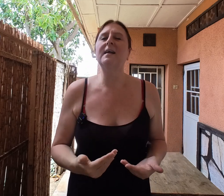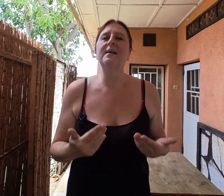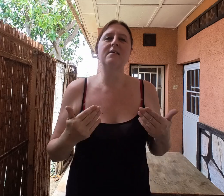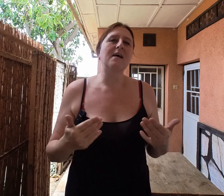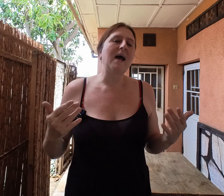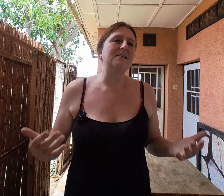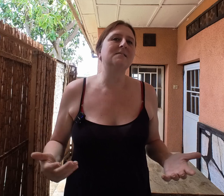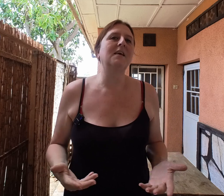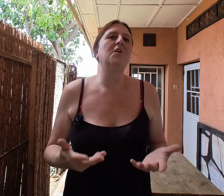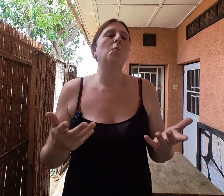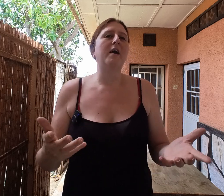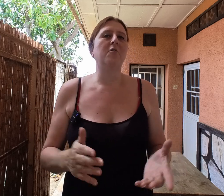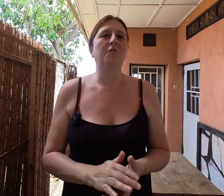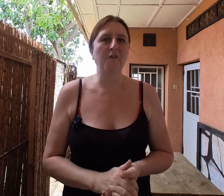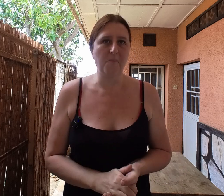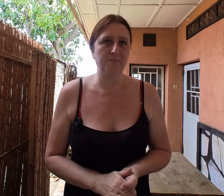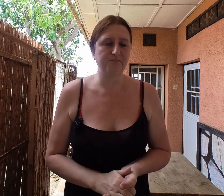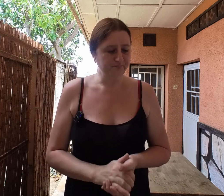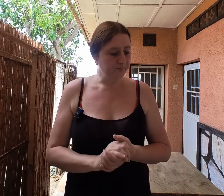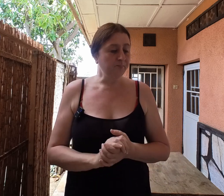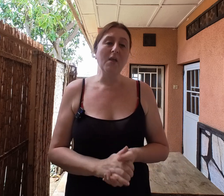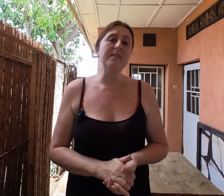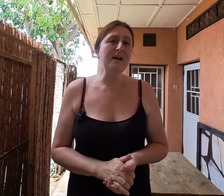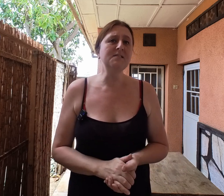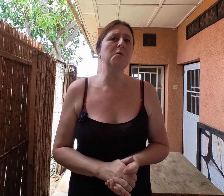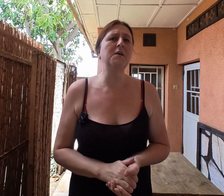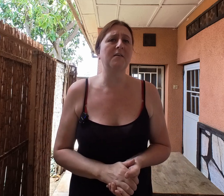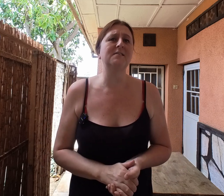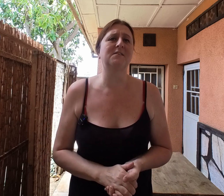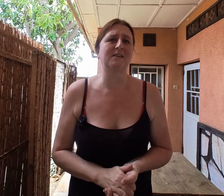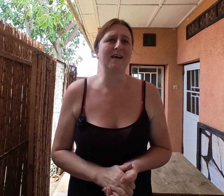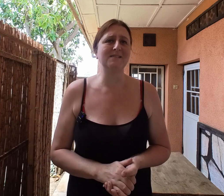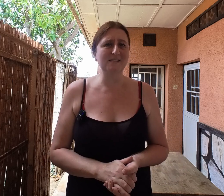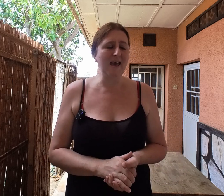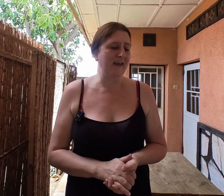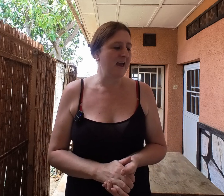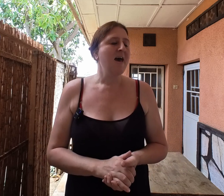likely that they're asking you where you're from. And that's what we're going to look at today.